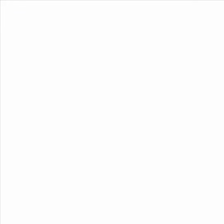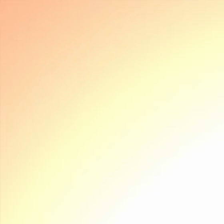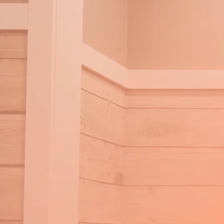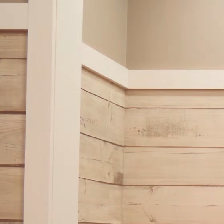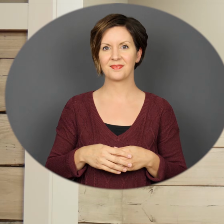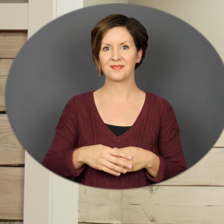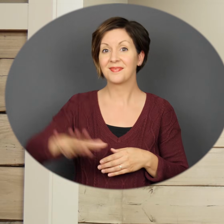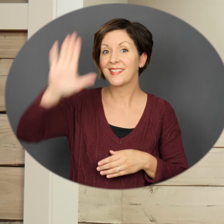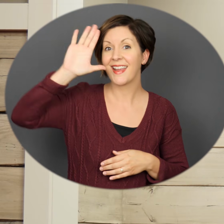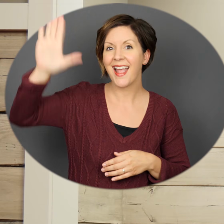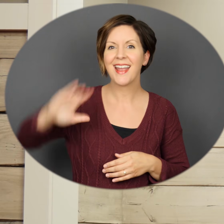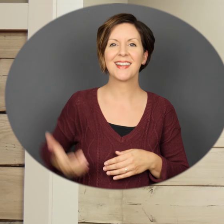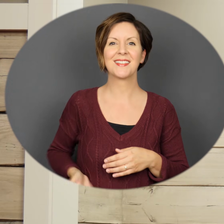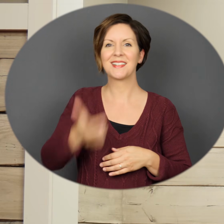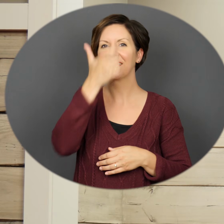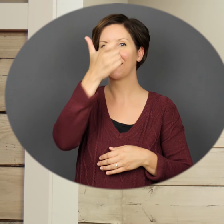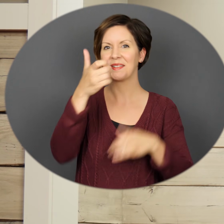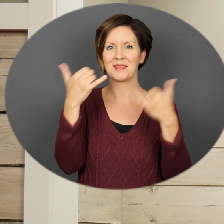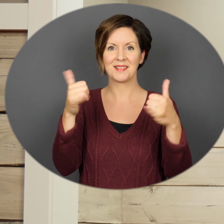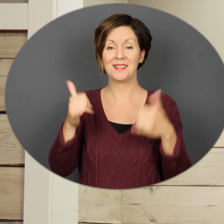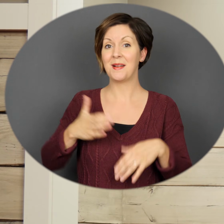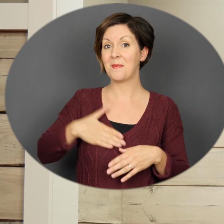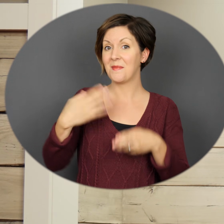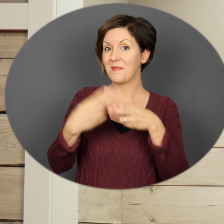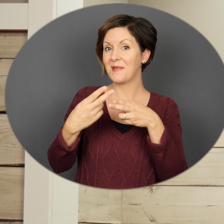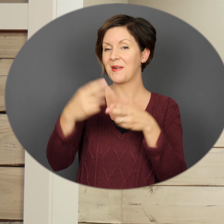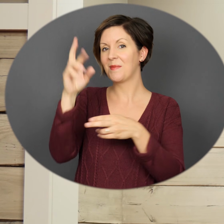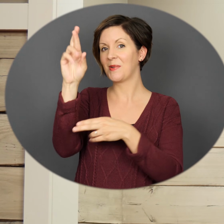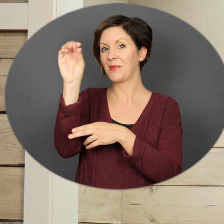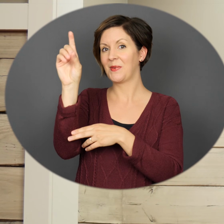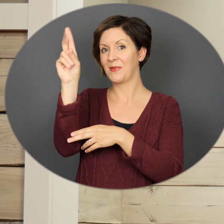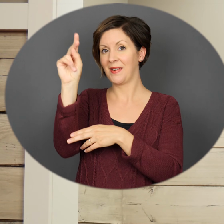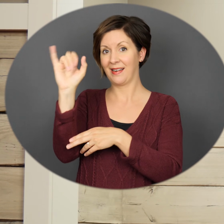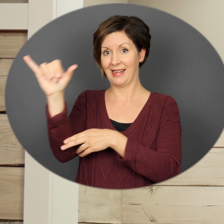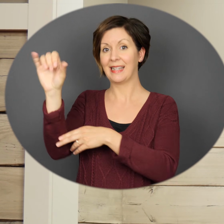Hi, welcome to watch it played my name is Rodney Smith and in this video,